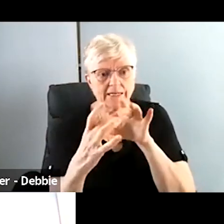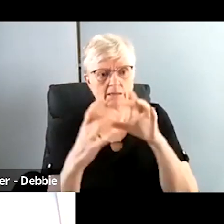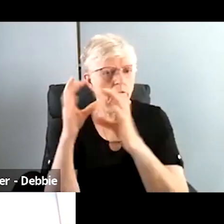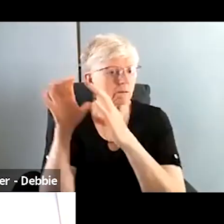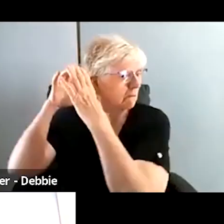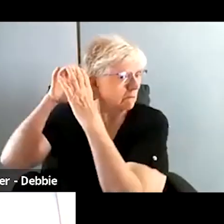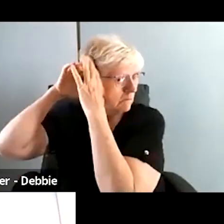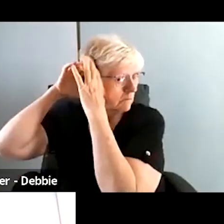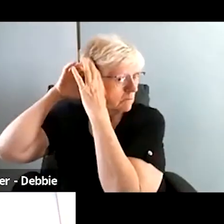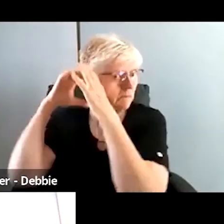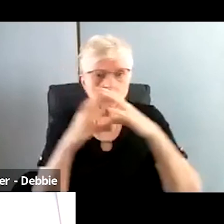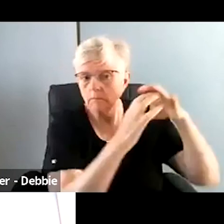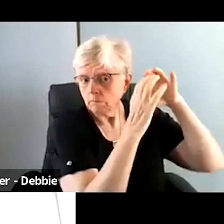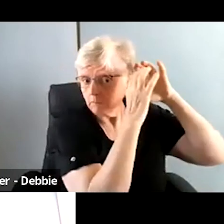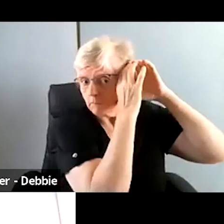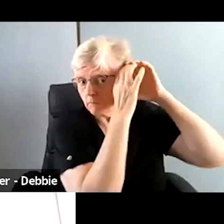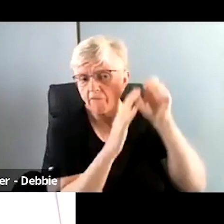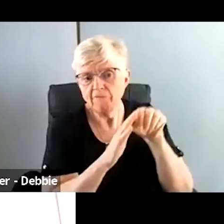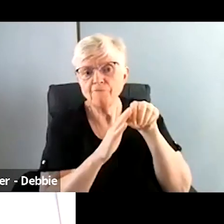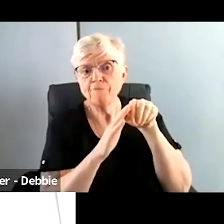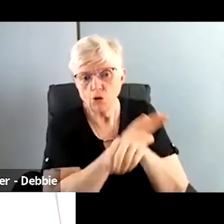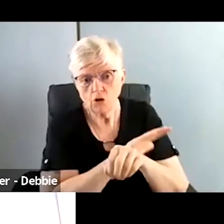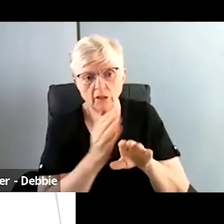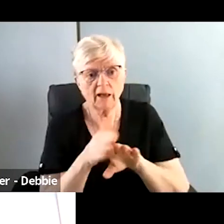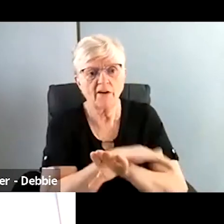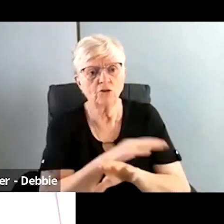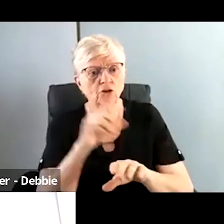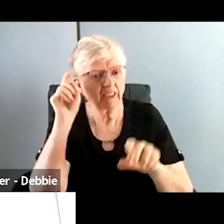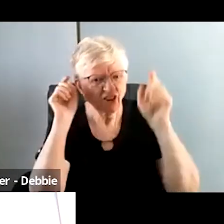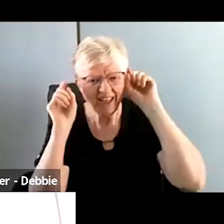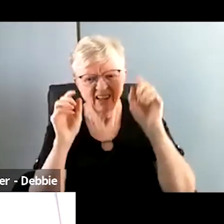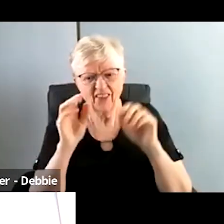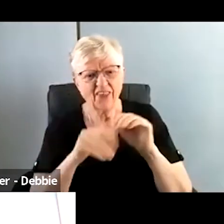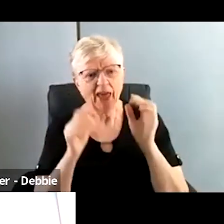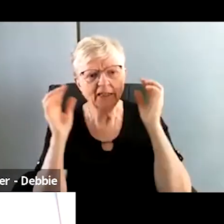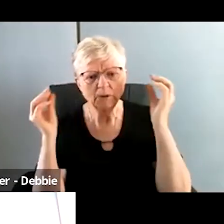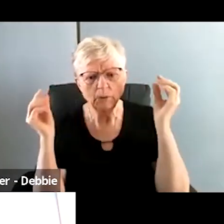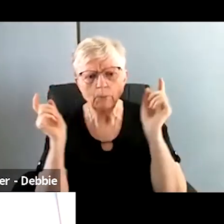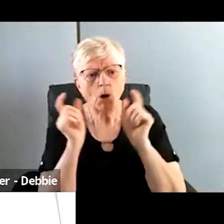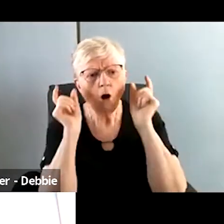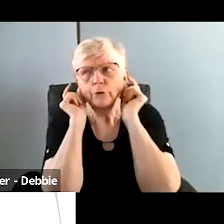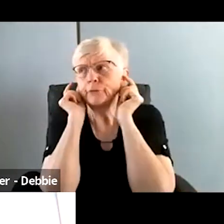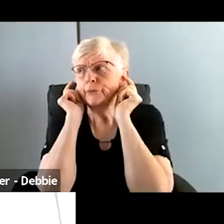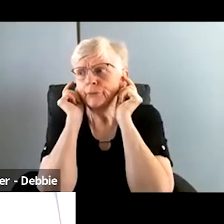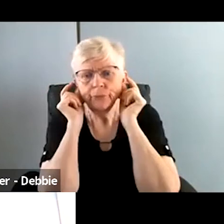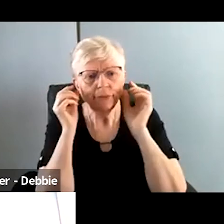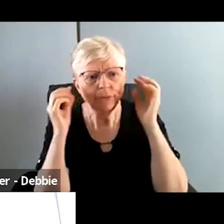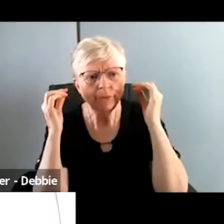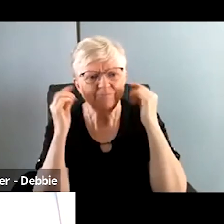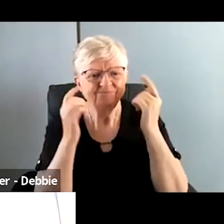YOU DON'T, PLEASE SAY AS WELL. ARE THERE ANY TYPES OF HEADPHONES THAT YOU RECOMMEND TO WEAR